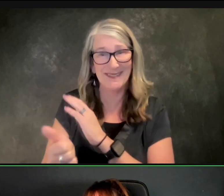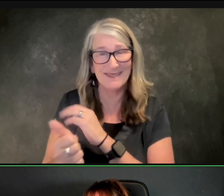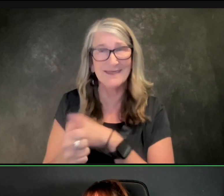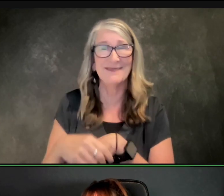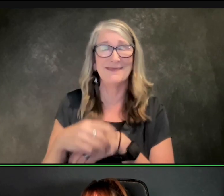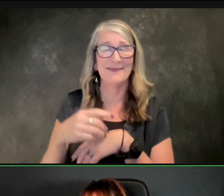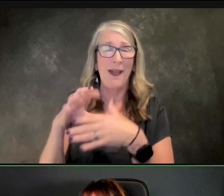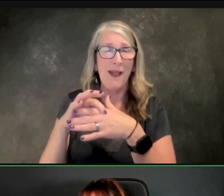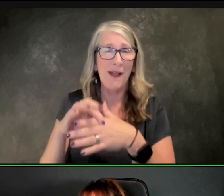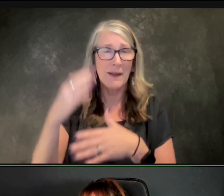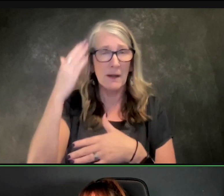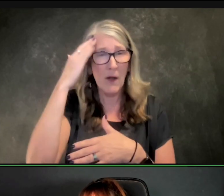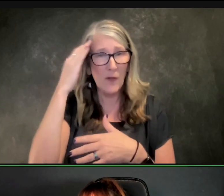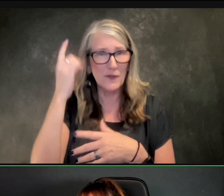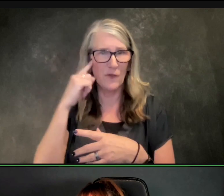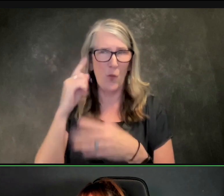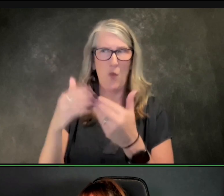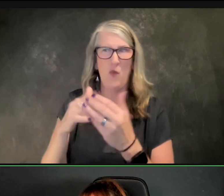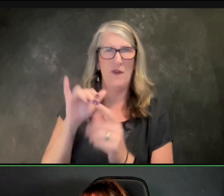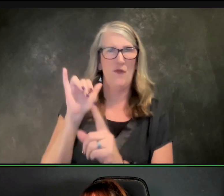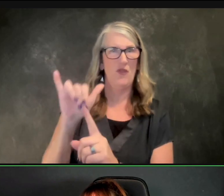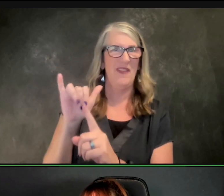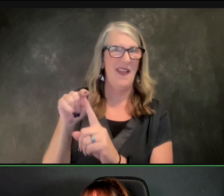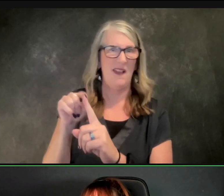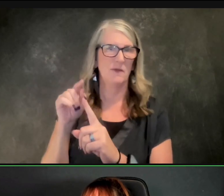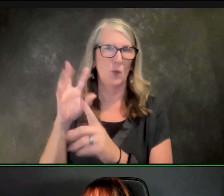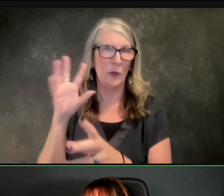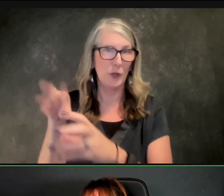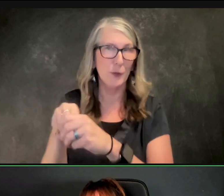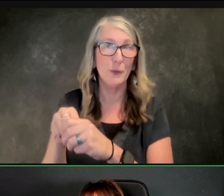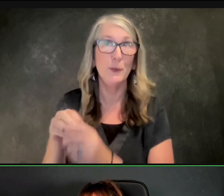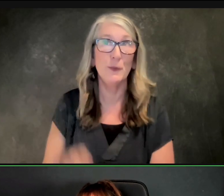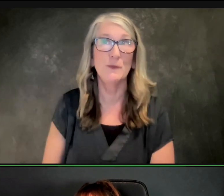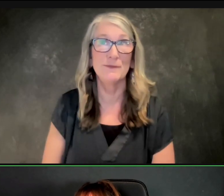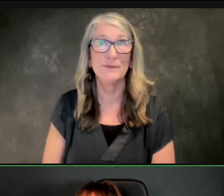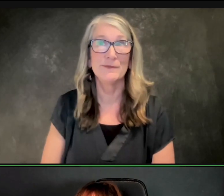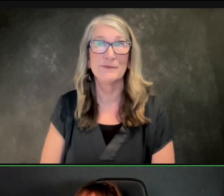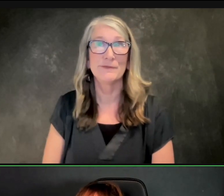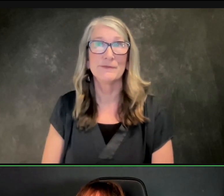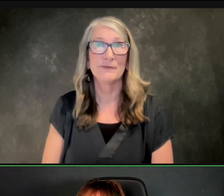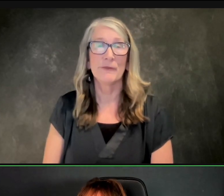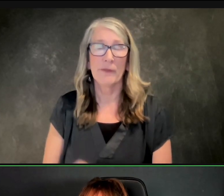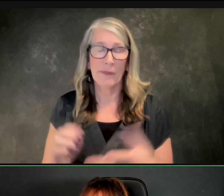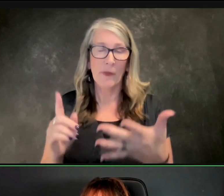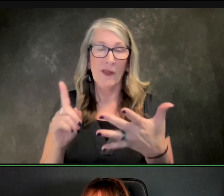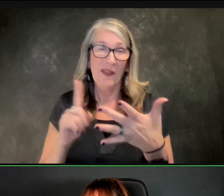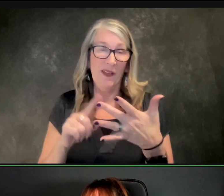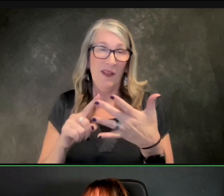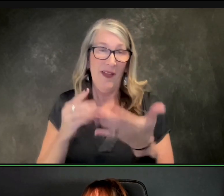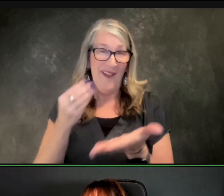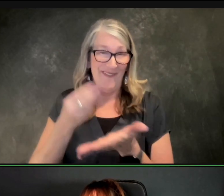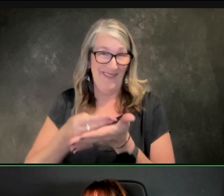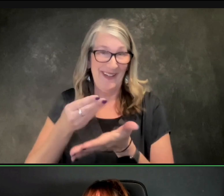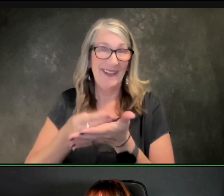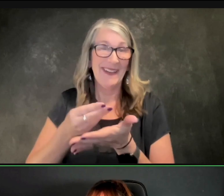those service providers need a passport to be able to travel. There's also consideration of content knowledge.